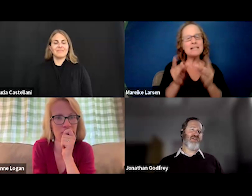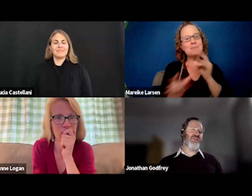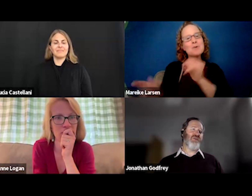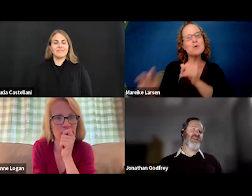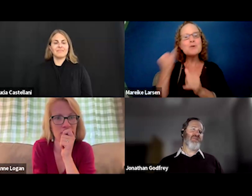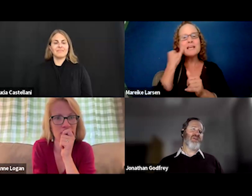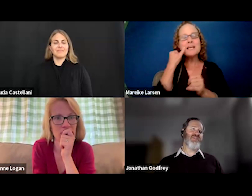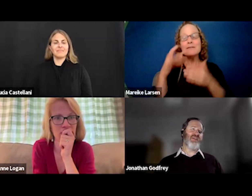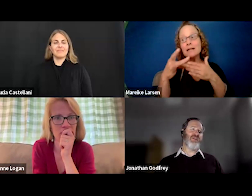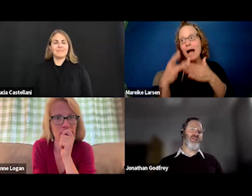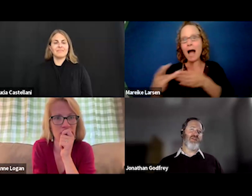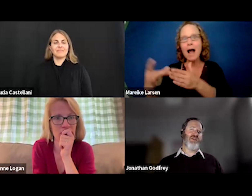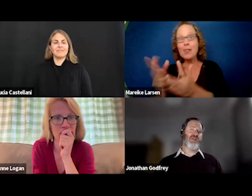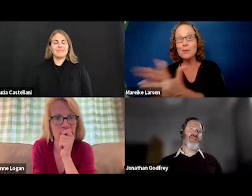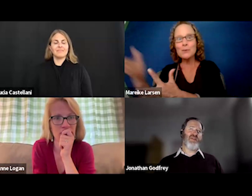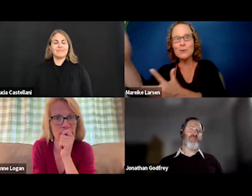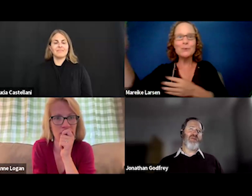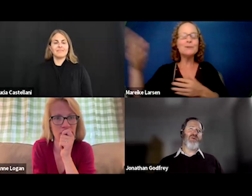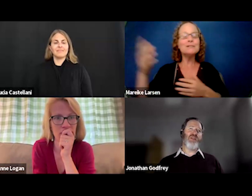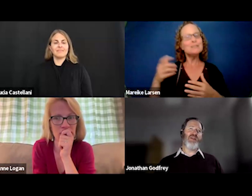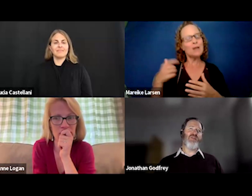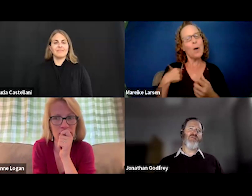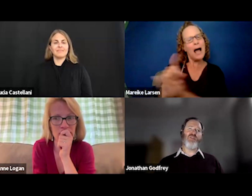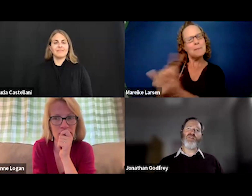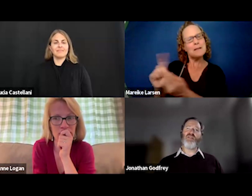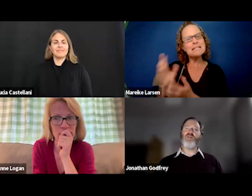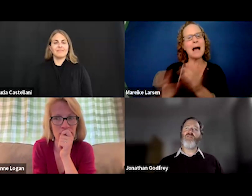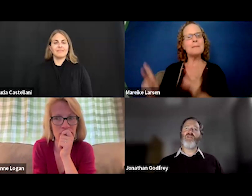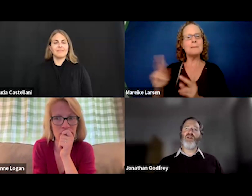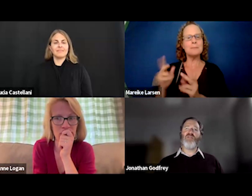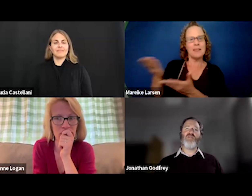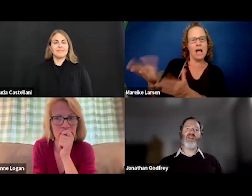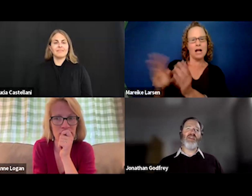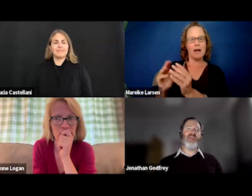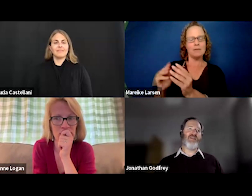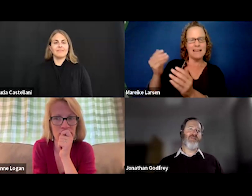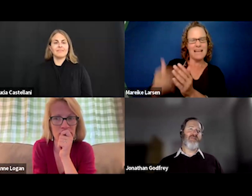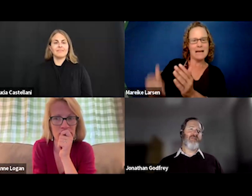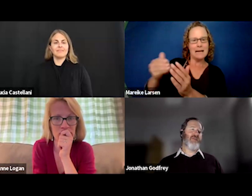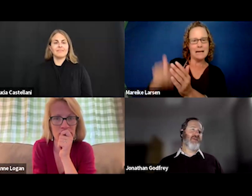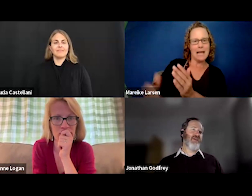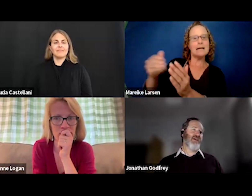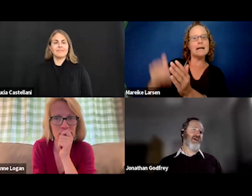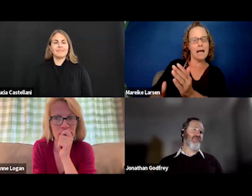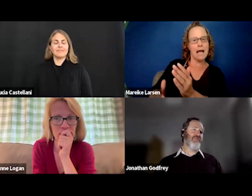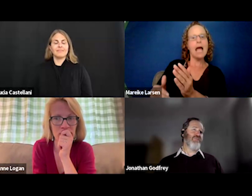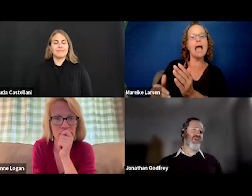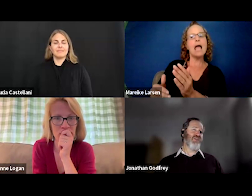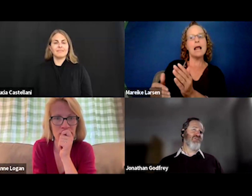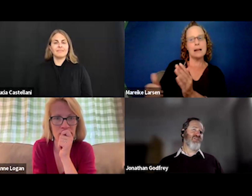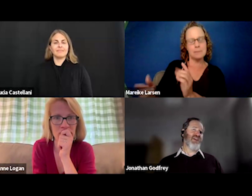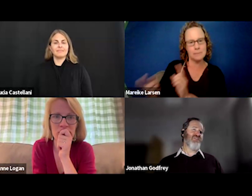So I do end up meeting some people at conferences over and over again, because I've actually